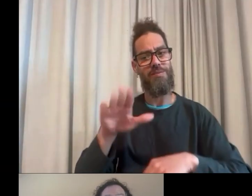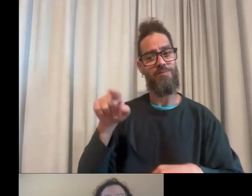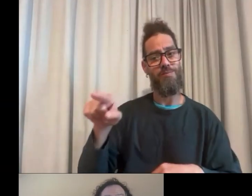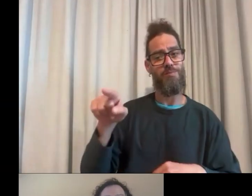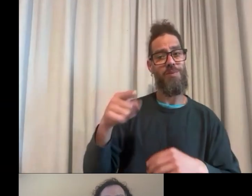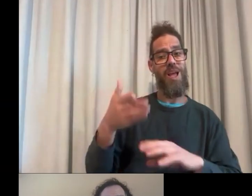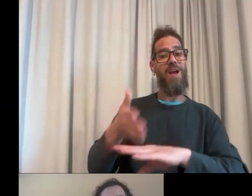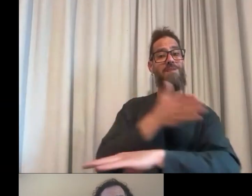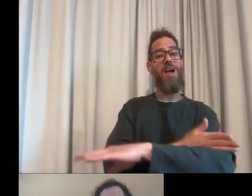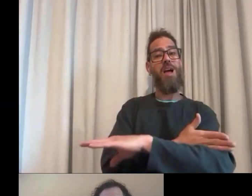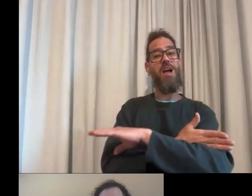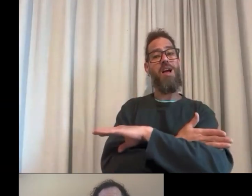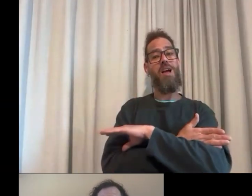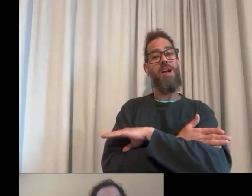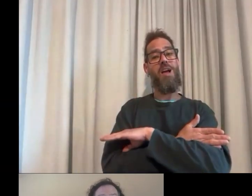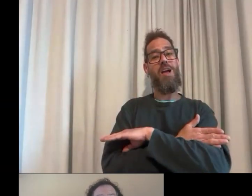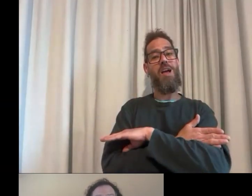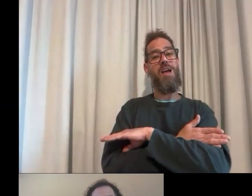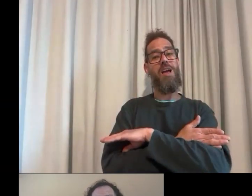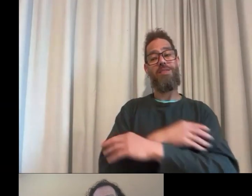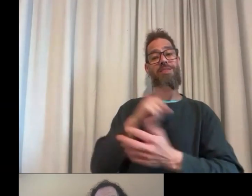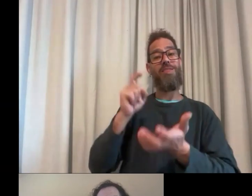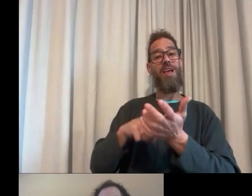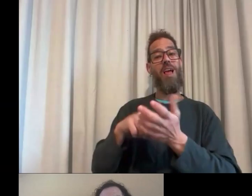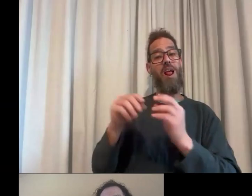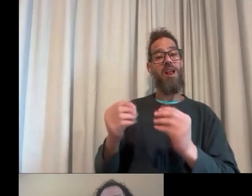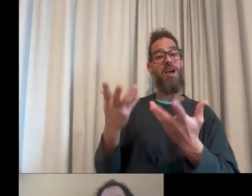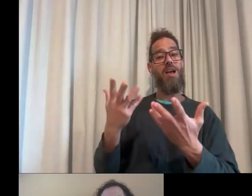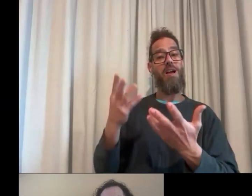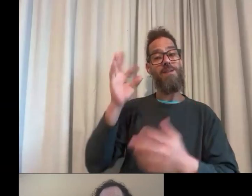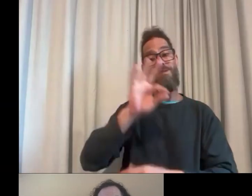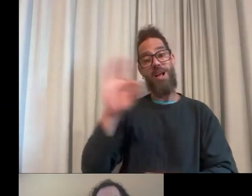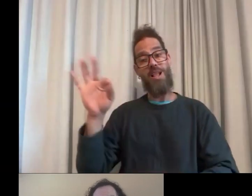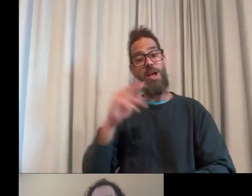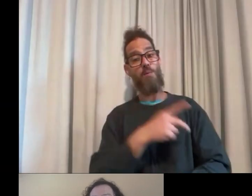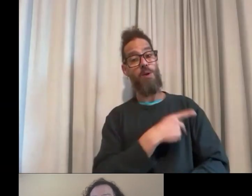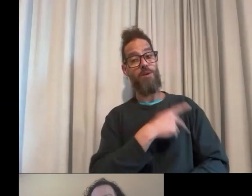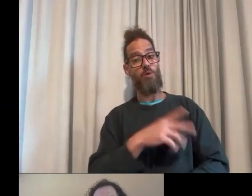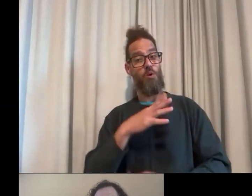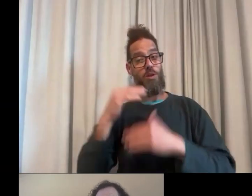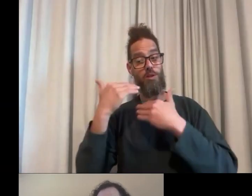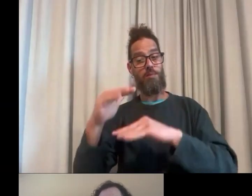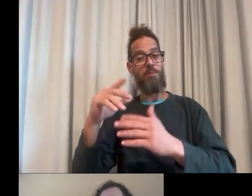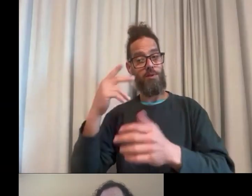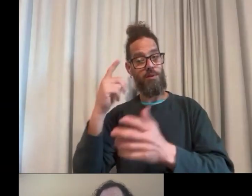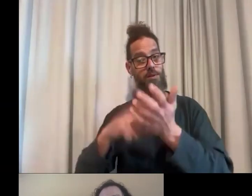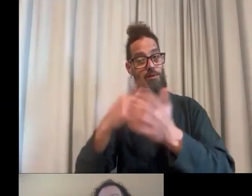So for mobile apps, the deadline is the same for everyone. That's federal government and large business.